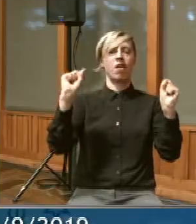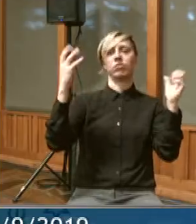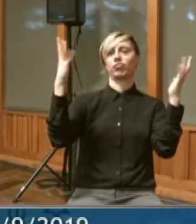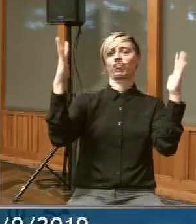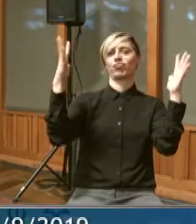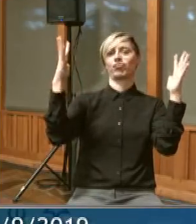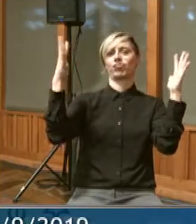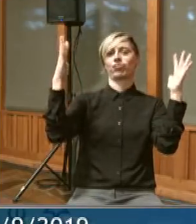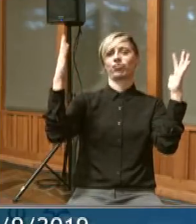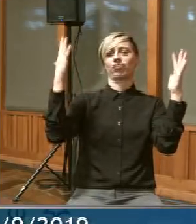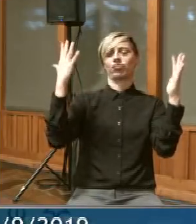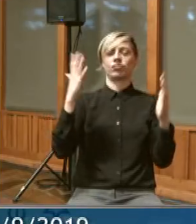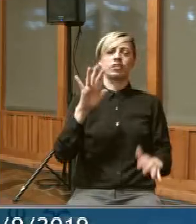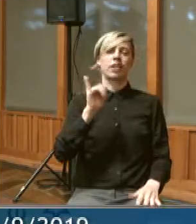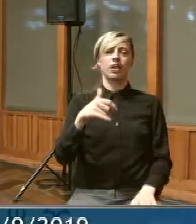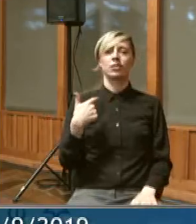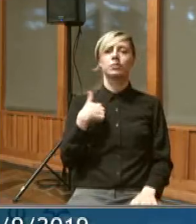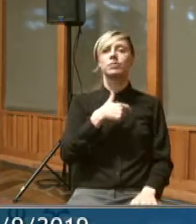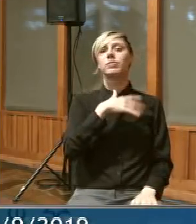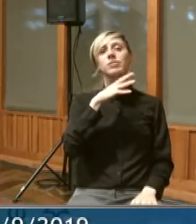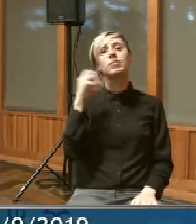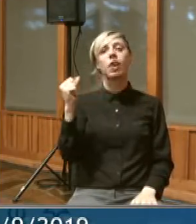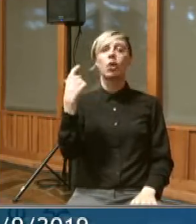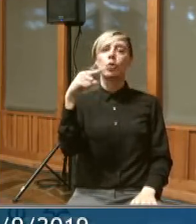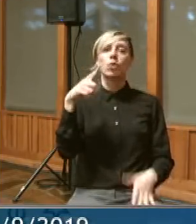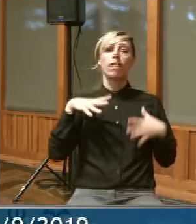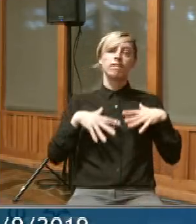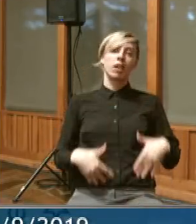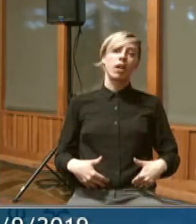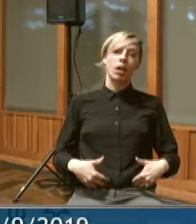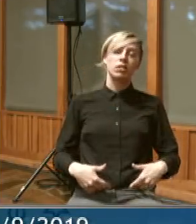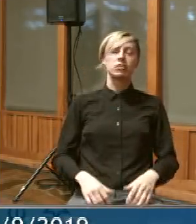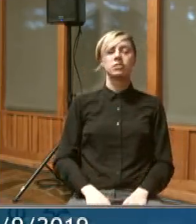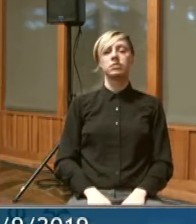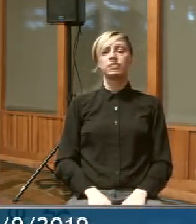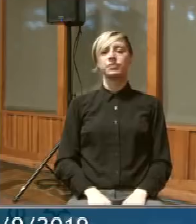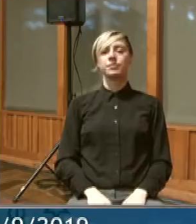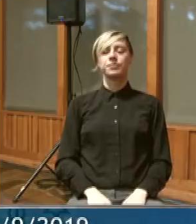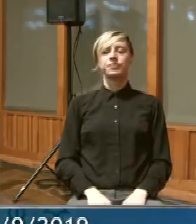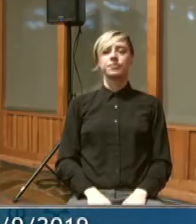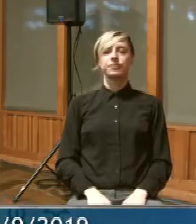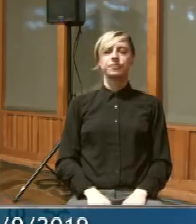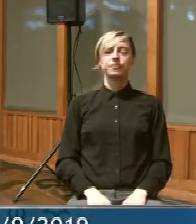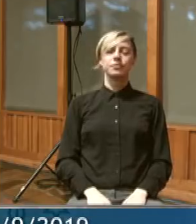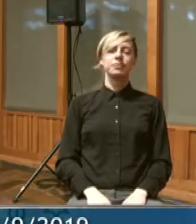WE KNOW WE'RE NOT SUPPOSED CLAP. WE'RE SUPPOSED DO THIS SO WE THOUGHT THIS WOULD MAKE US A